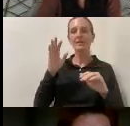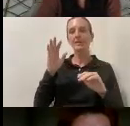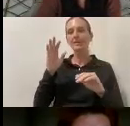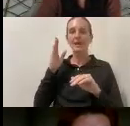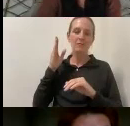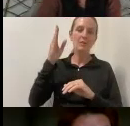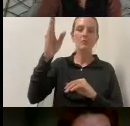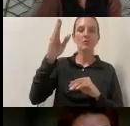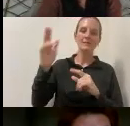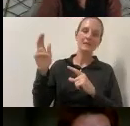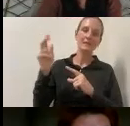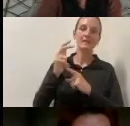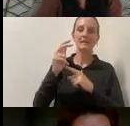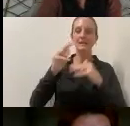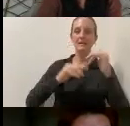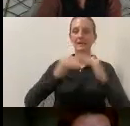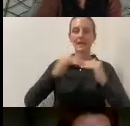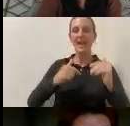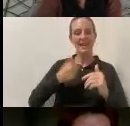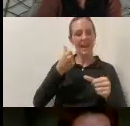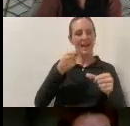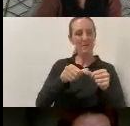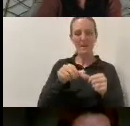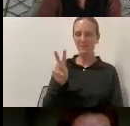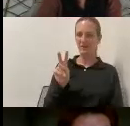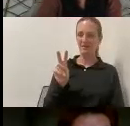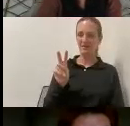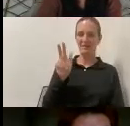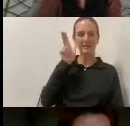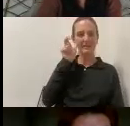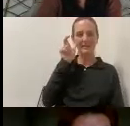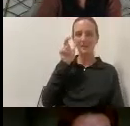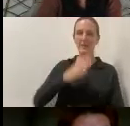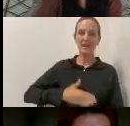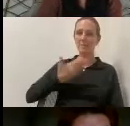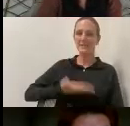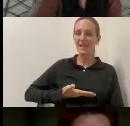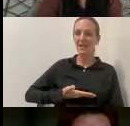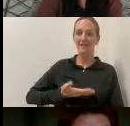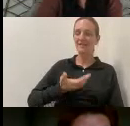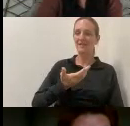And I just remember being so upset, I remember being so upset because it was “where's the